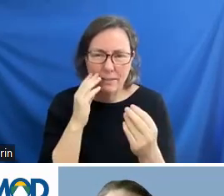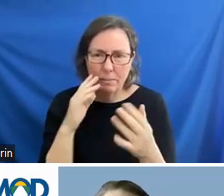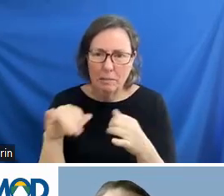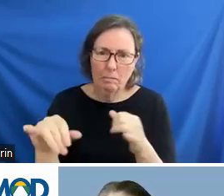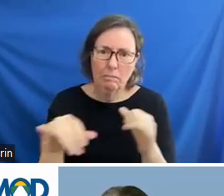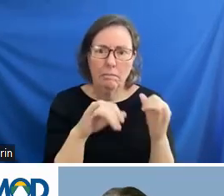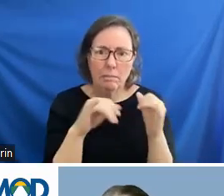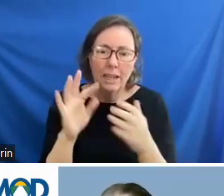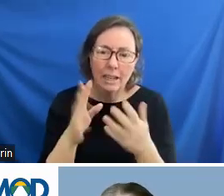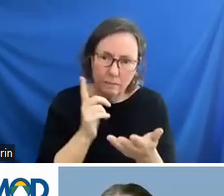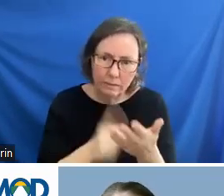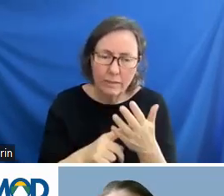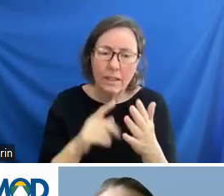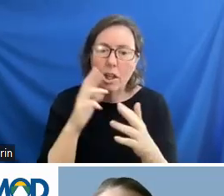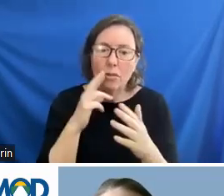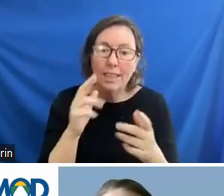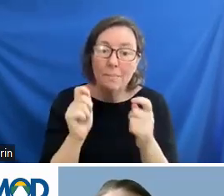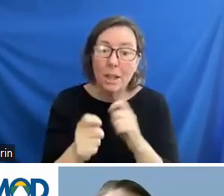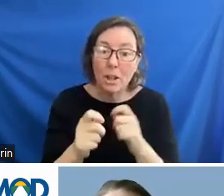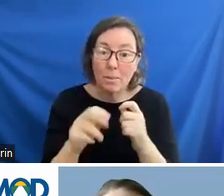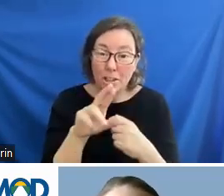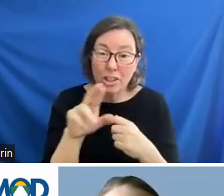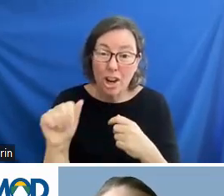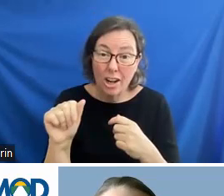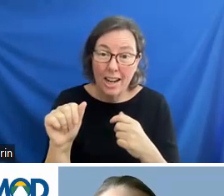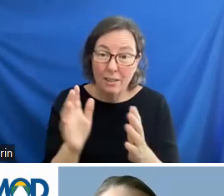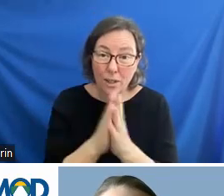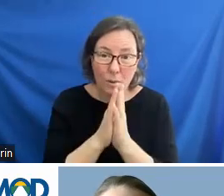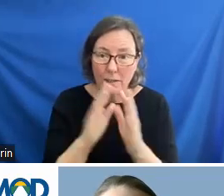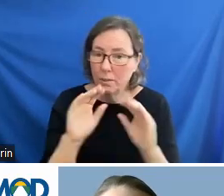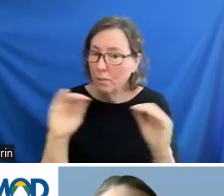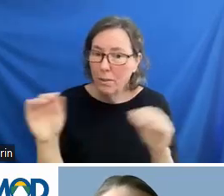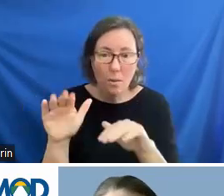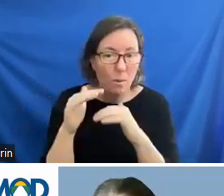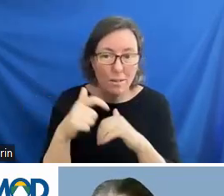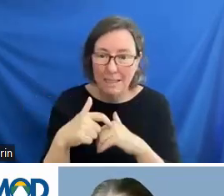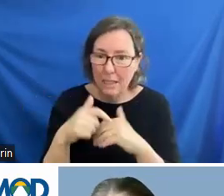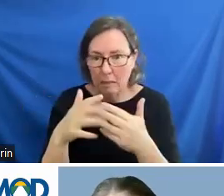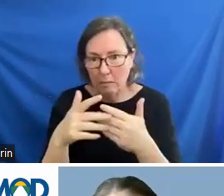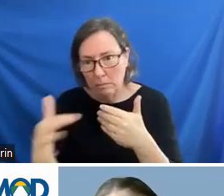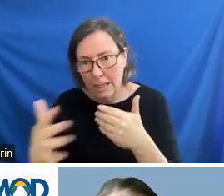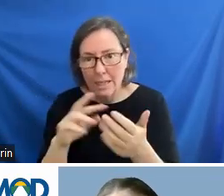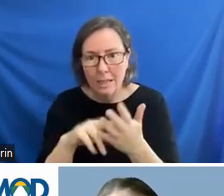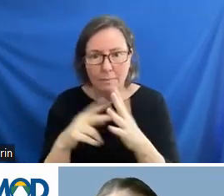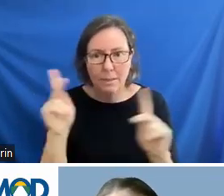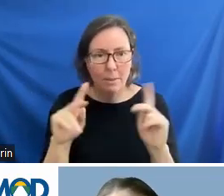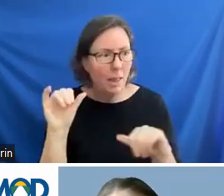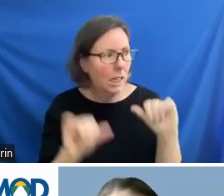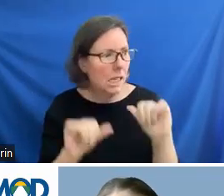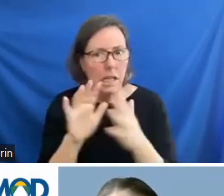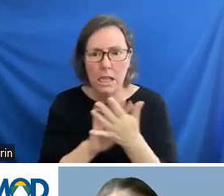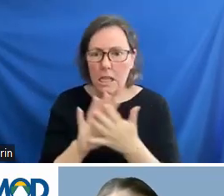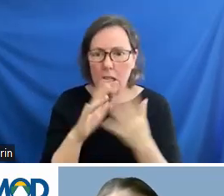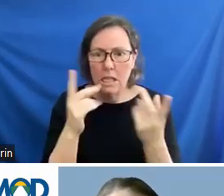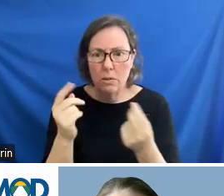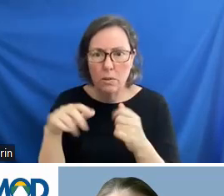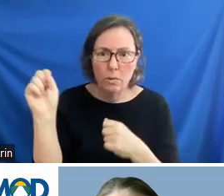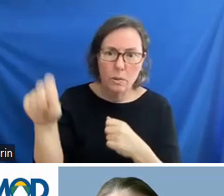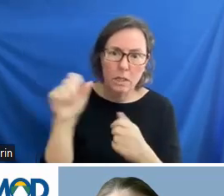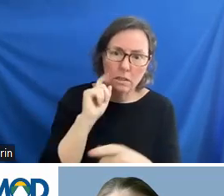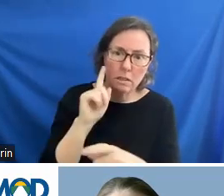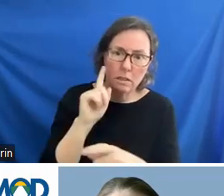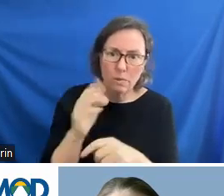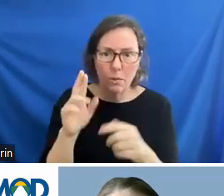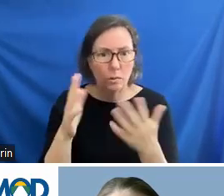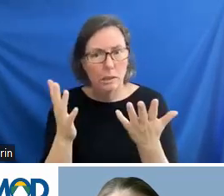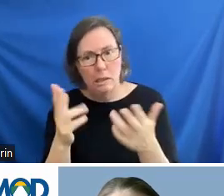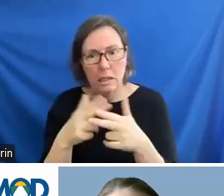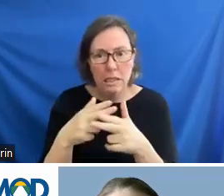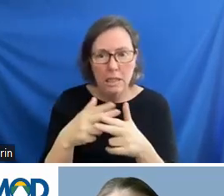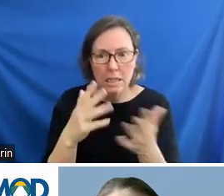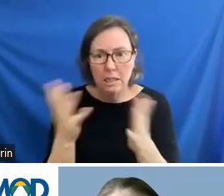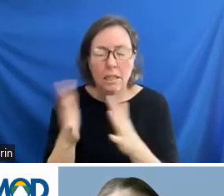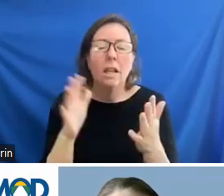indefinite reasonable accommodation requests, there is a lot of grey area. And that makes it,